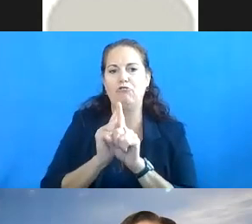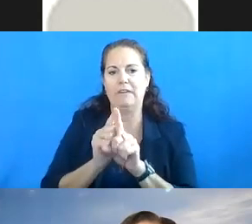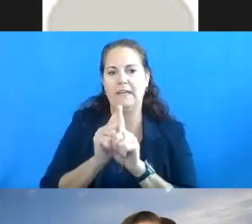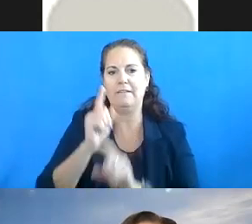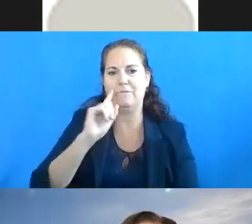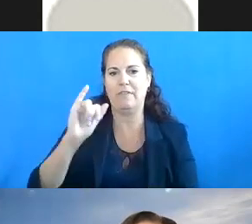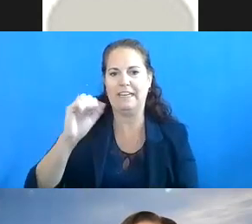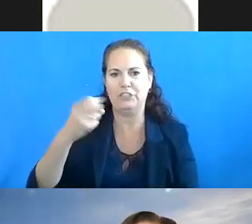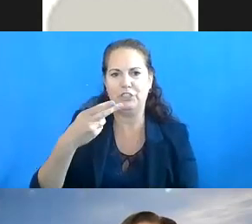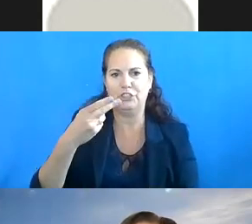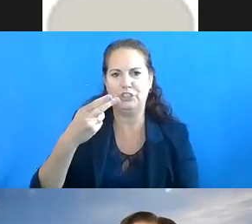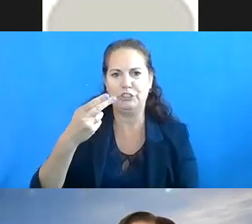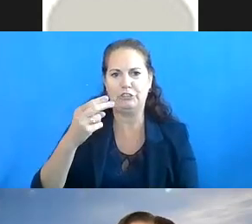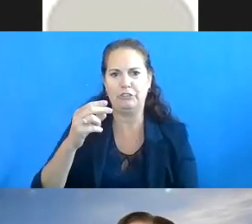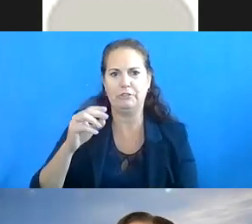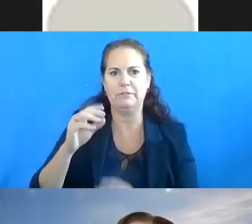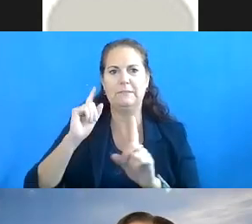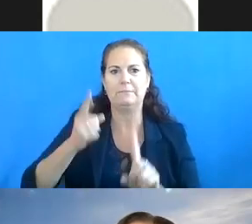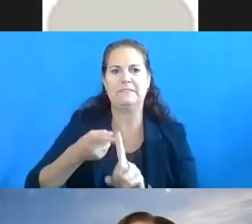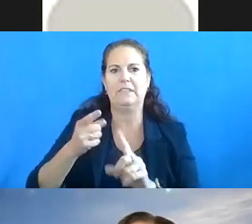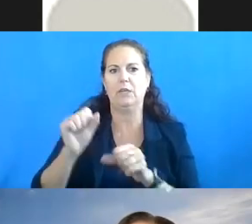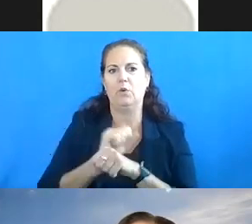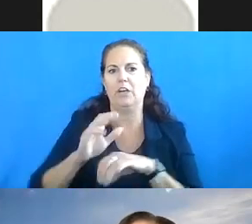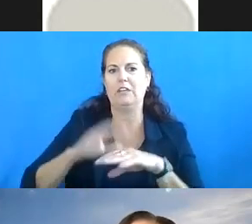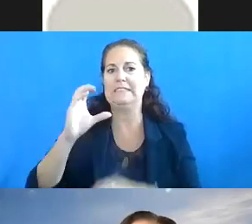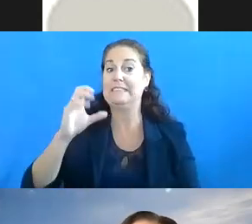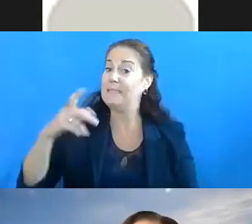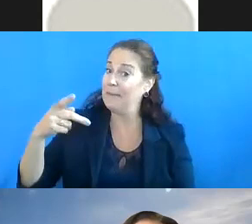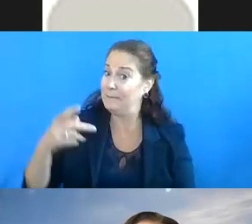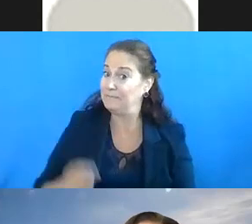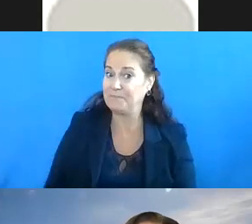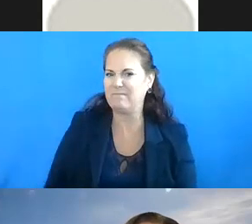communities, specifically working on CCP. Ok, we’ll move on to the next slide.